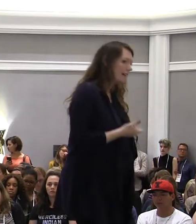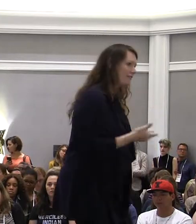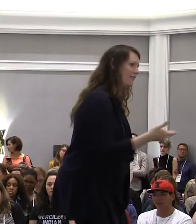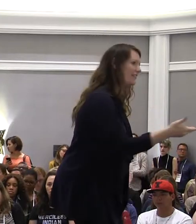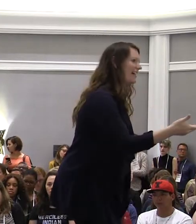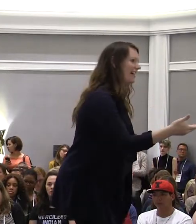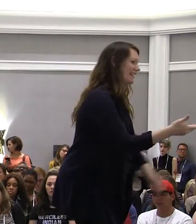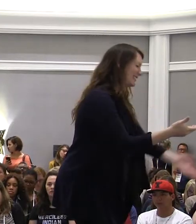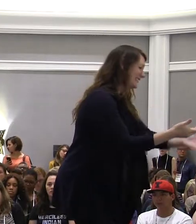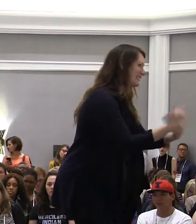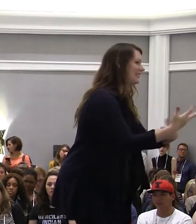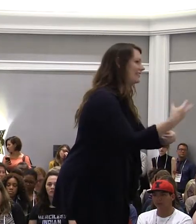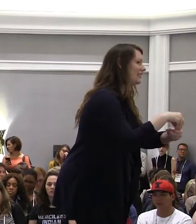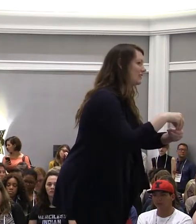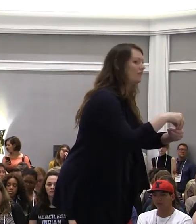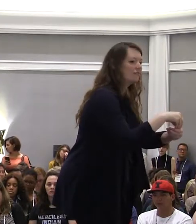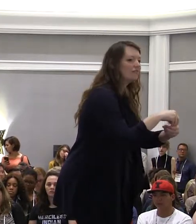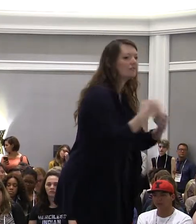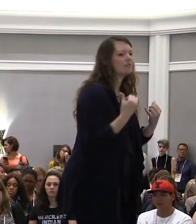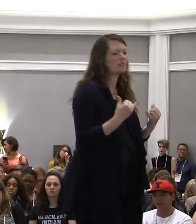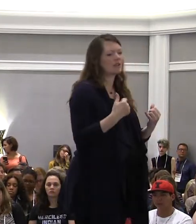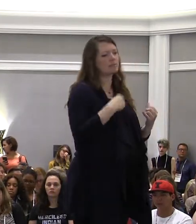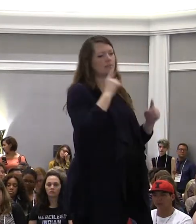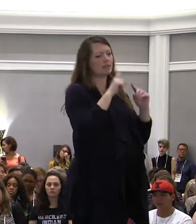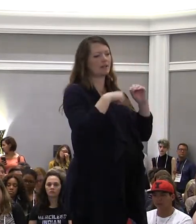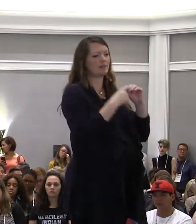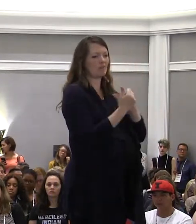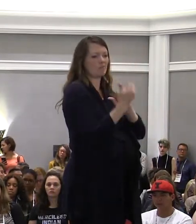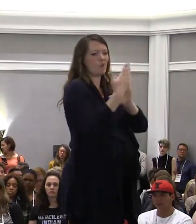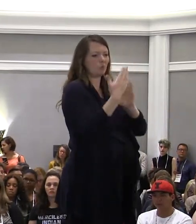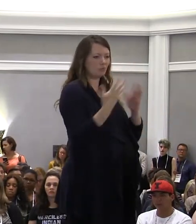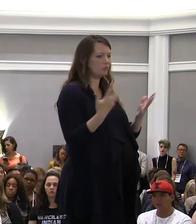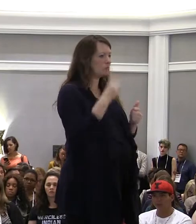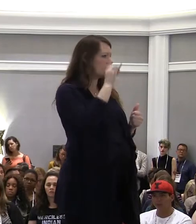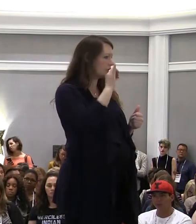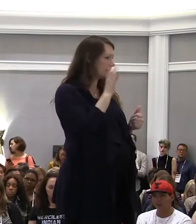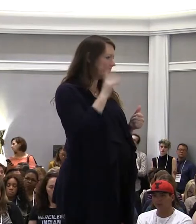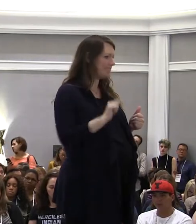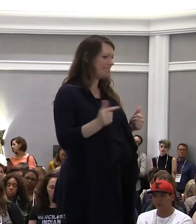So now, let's talk a little bit about some of the approach. I am going to turn it over to Carmen.